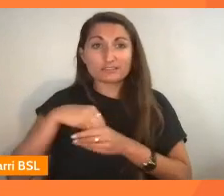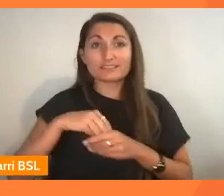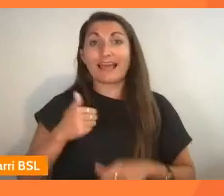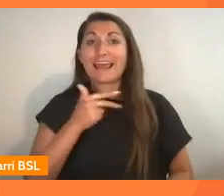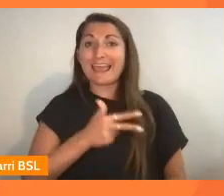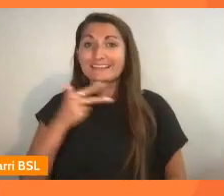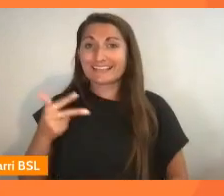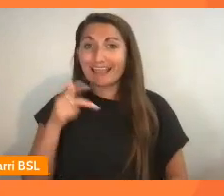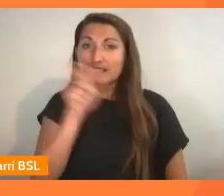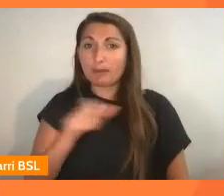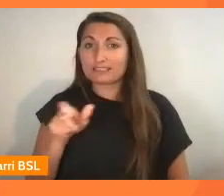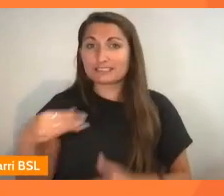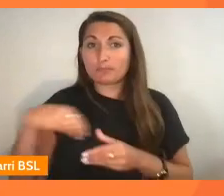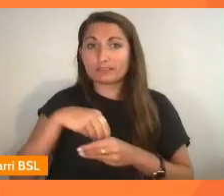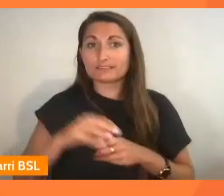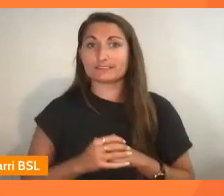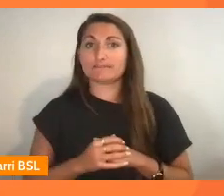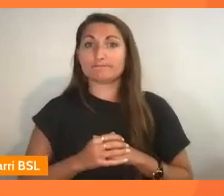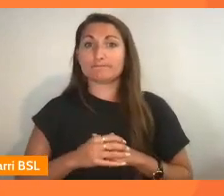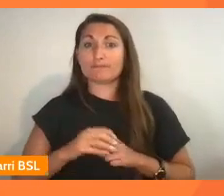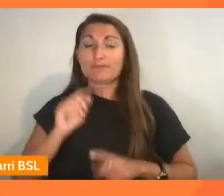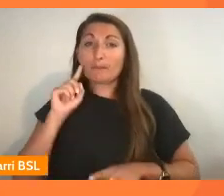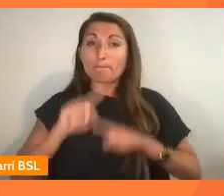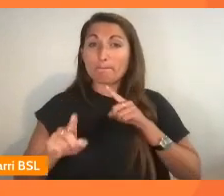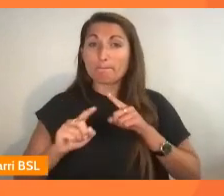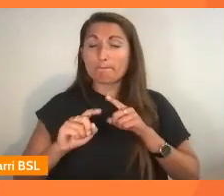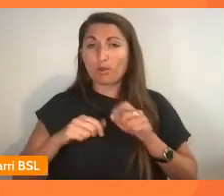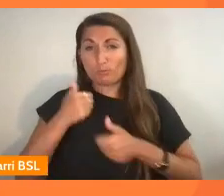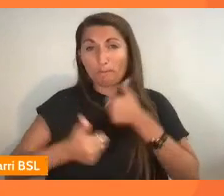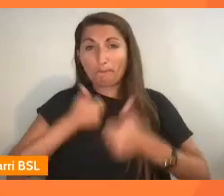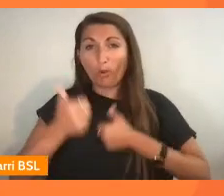Our most popular story was Chains, the one about protest and that was